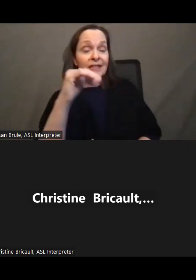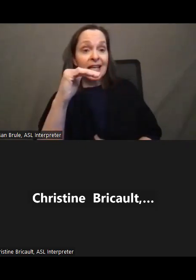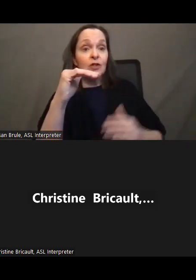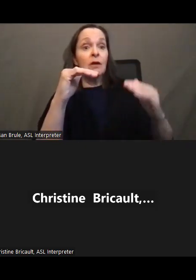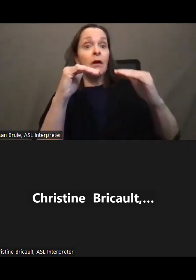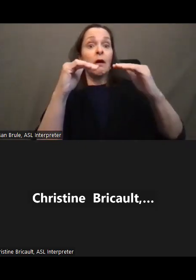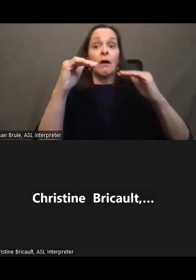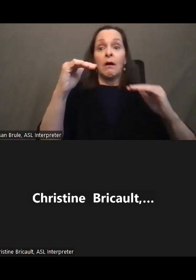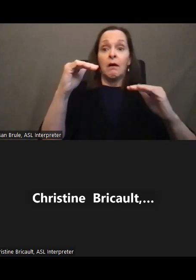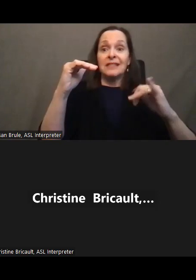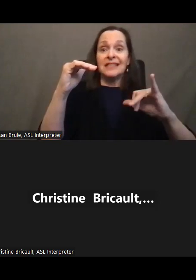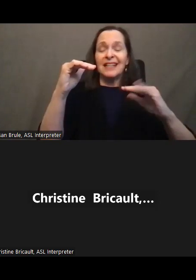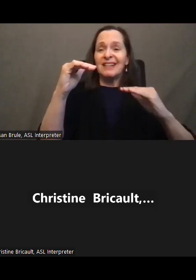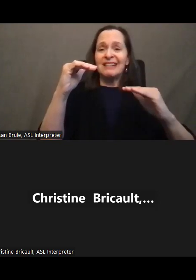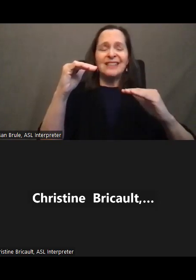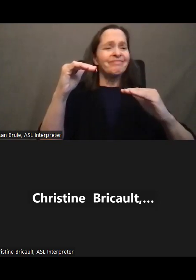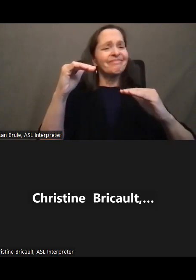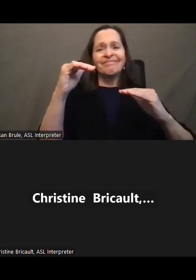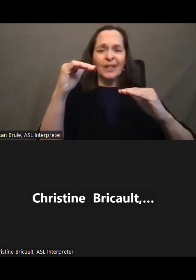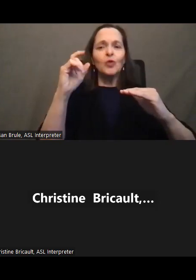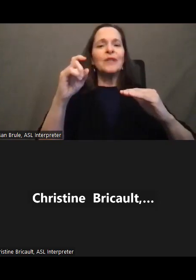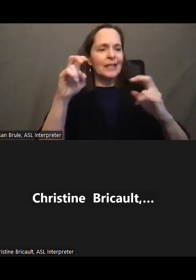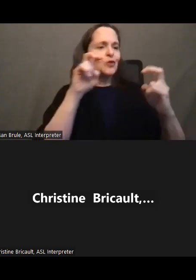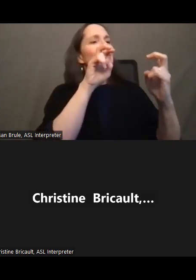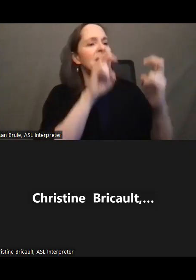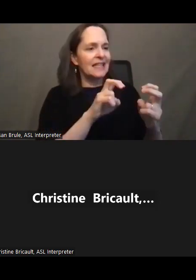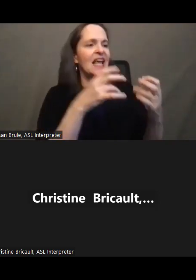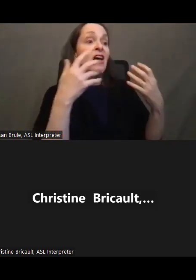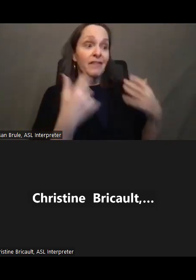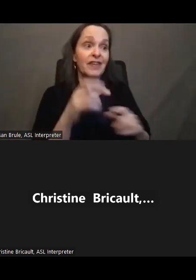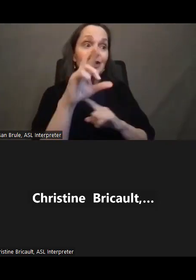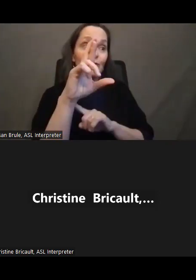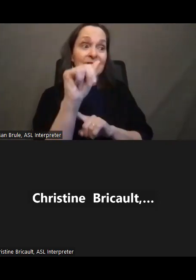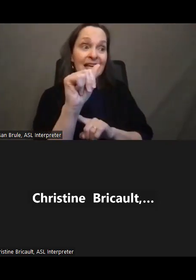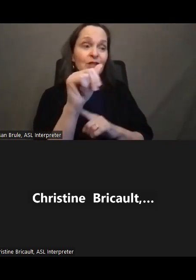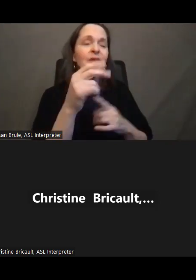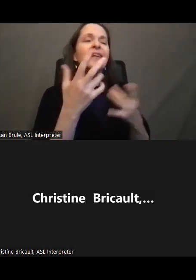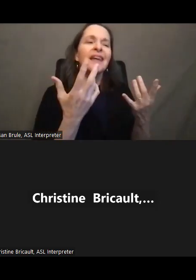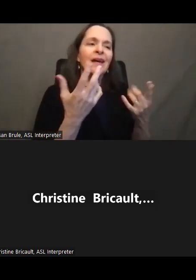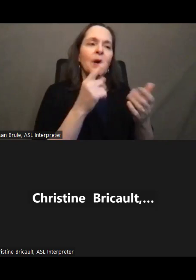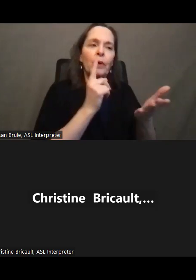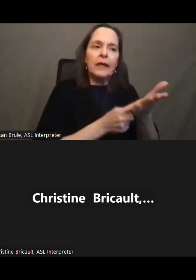So you're going to need to have that conversation, probably get some medical documentation from Mason's